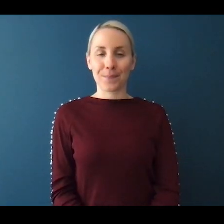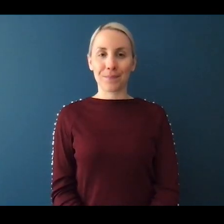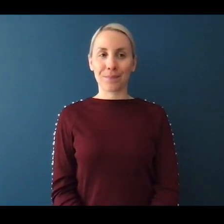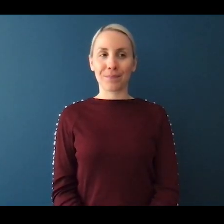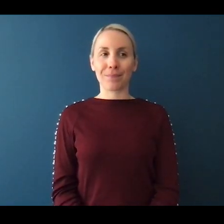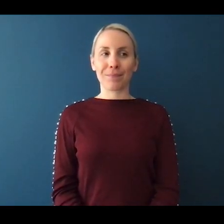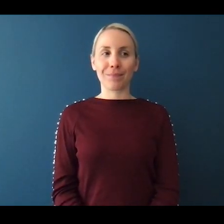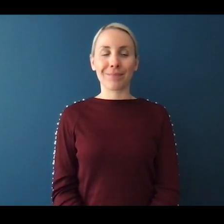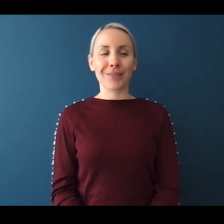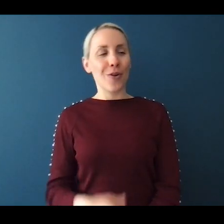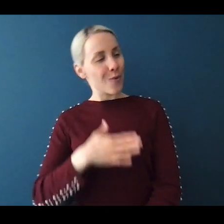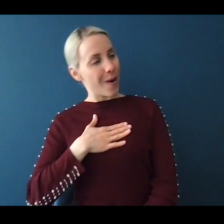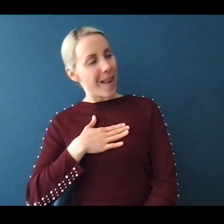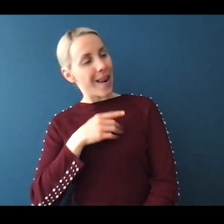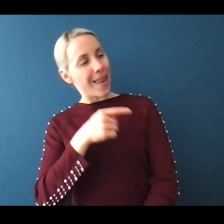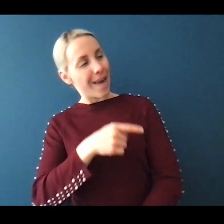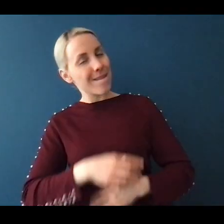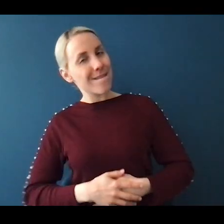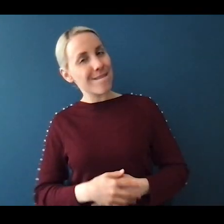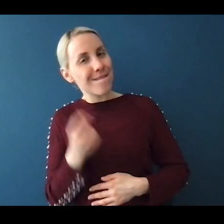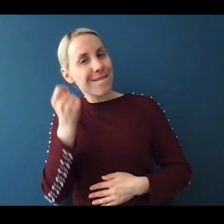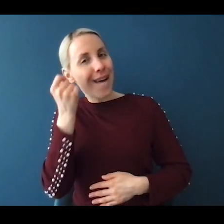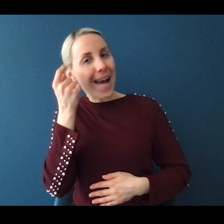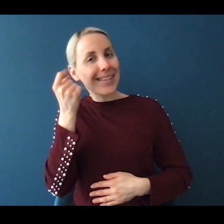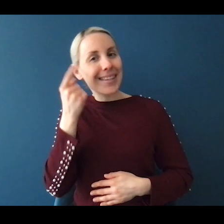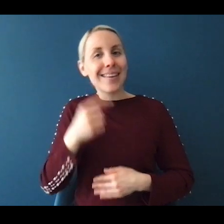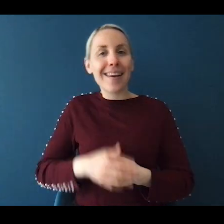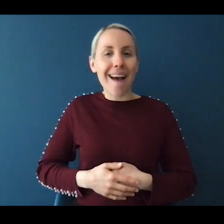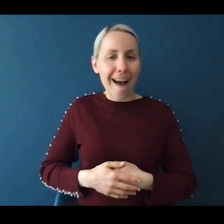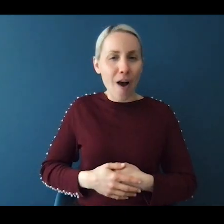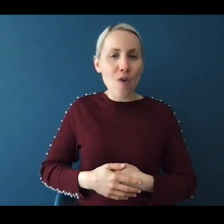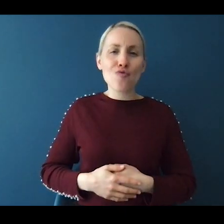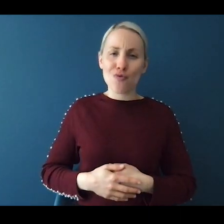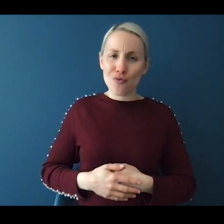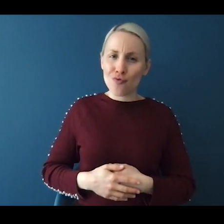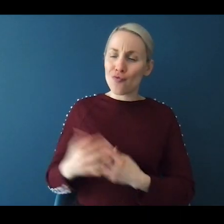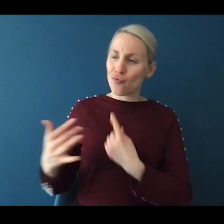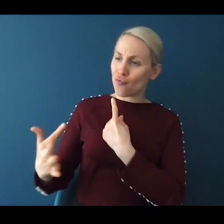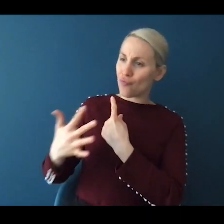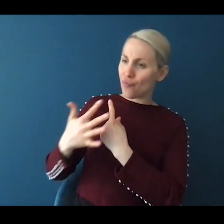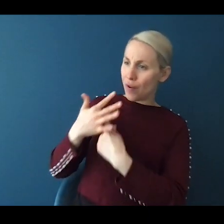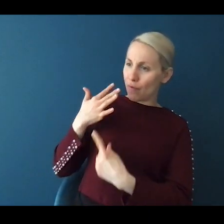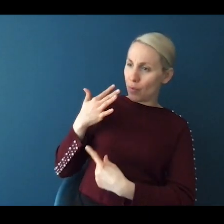I really like that yeah the slower burn that actually the impact the development and experimentation